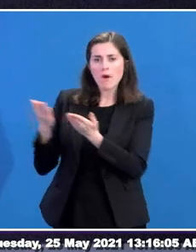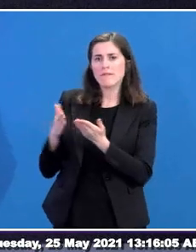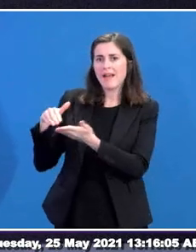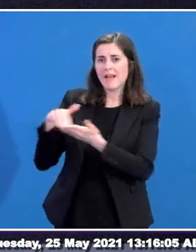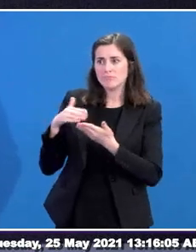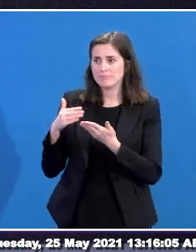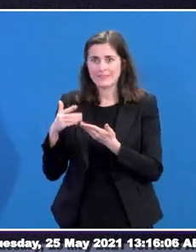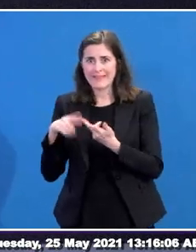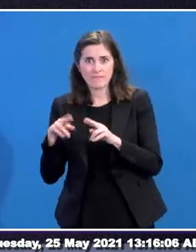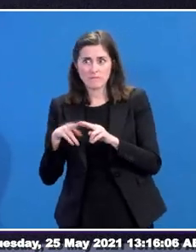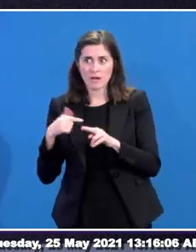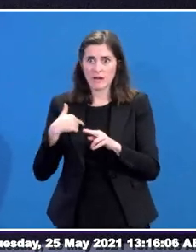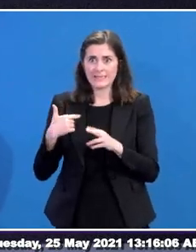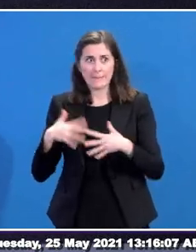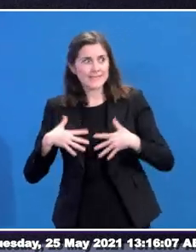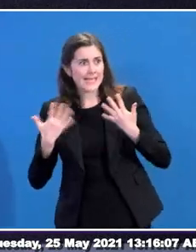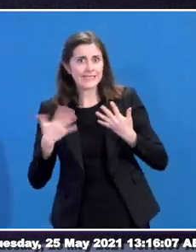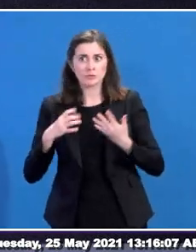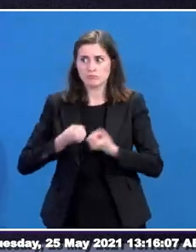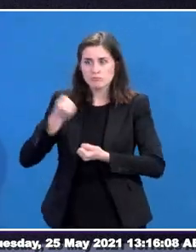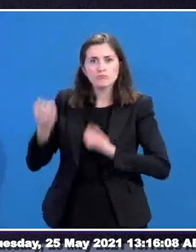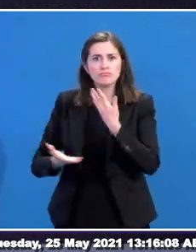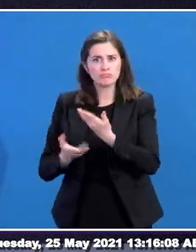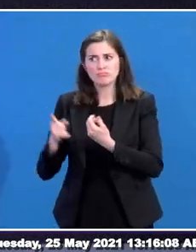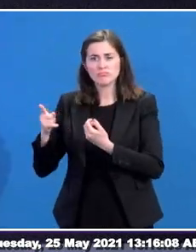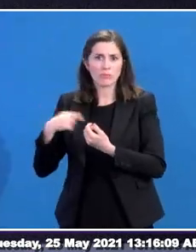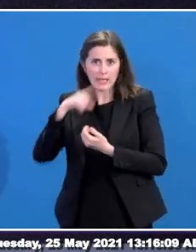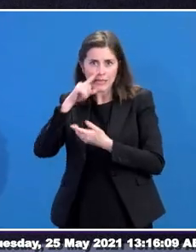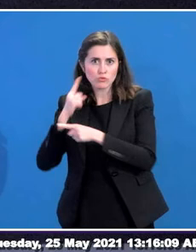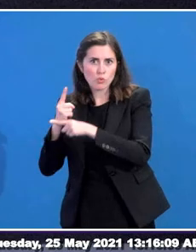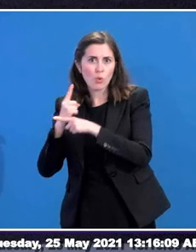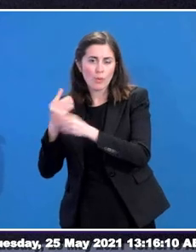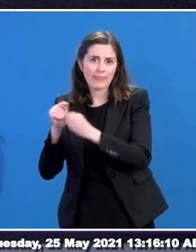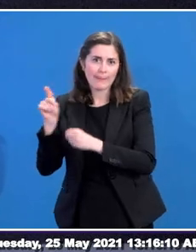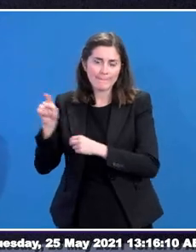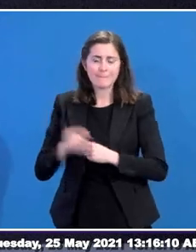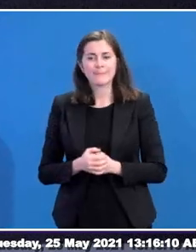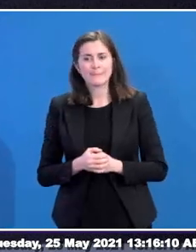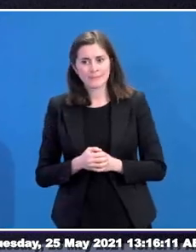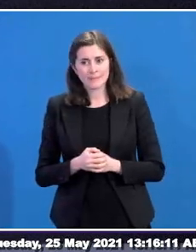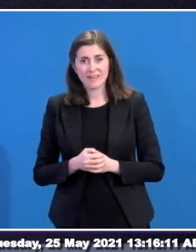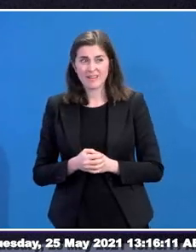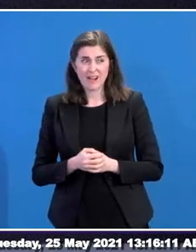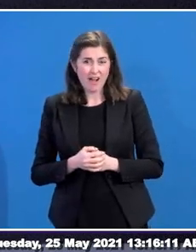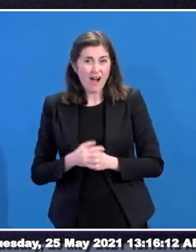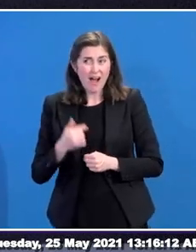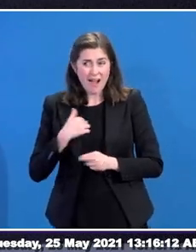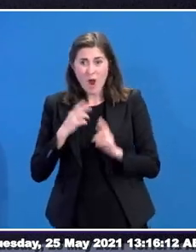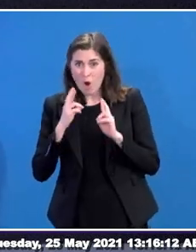But, you know, all we can do is just give me some trust to go on with